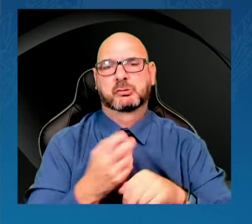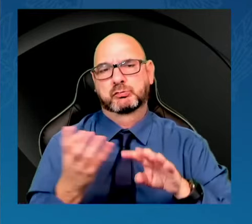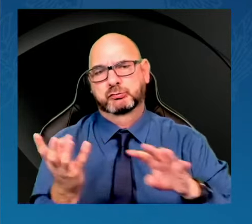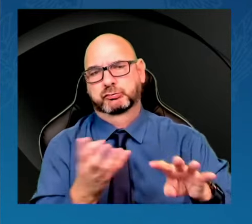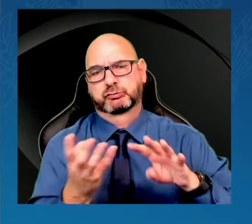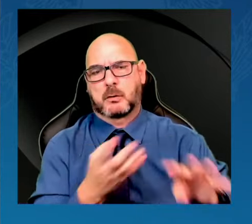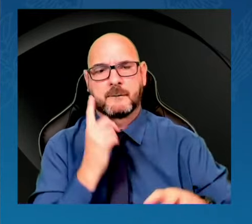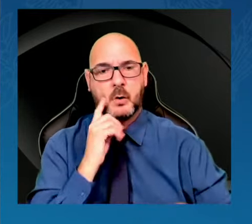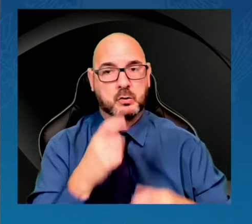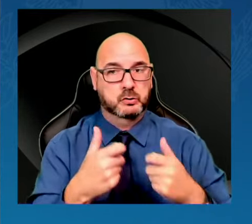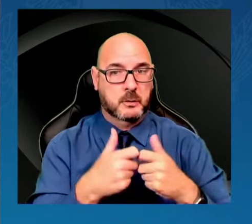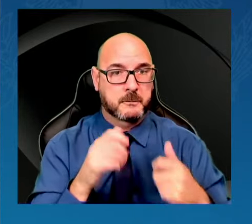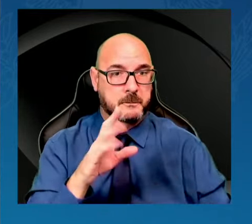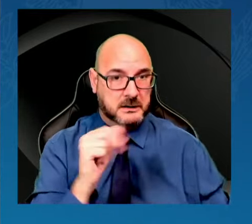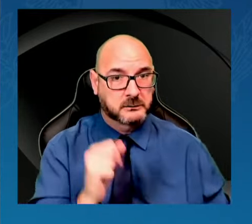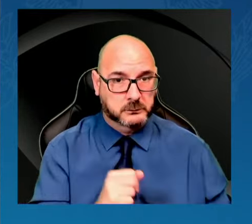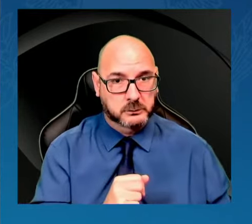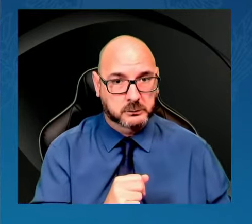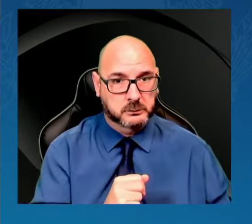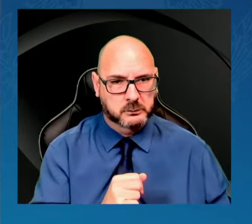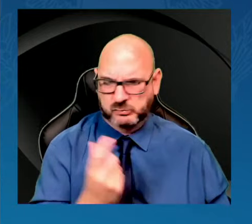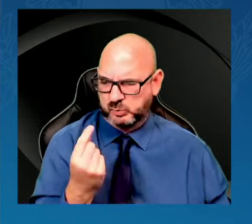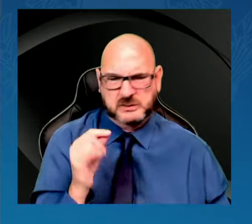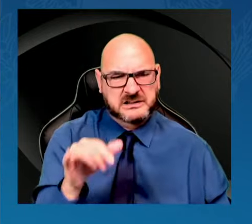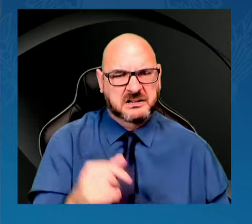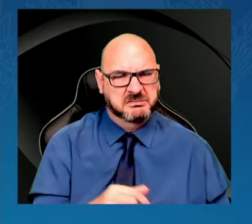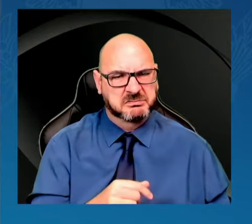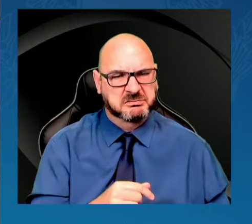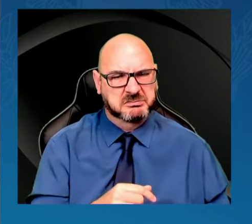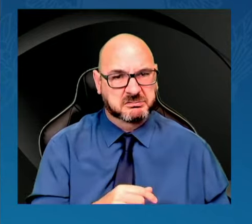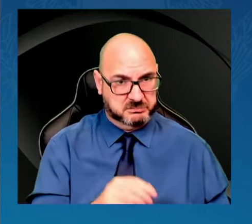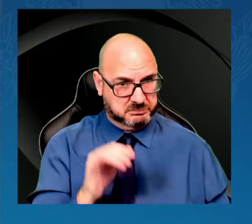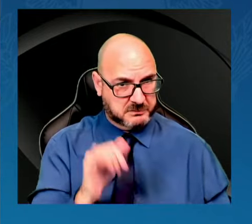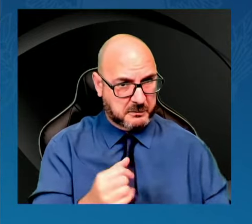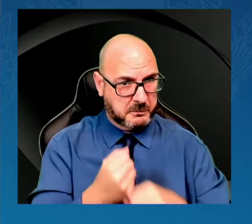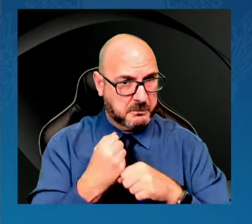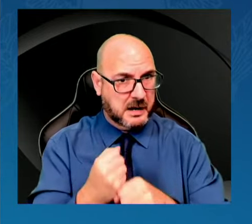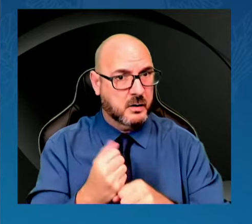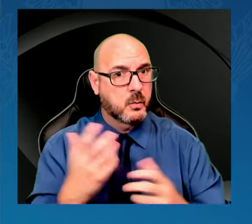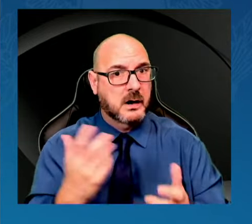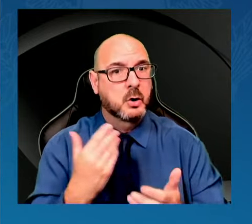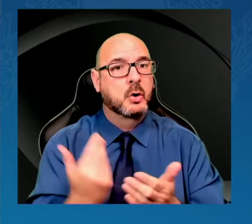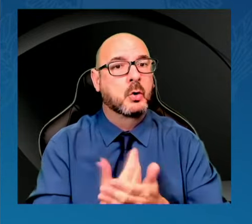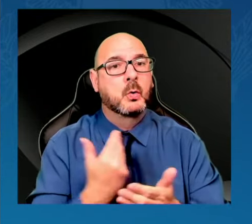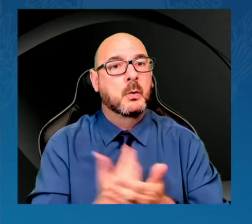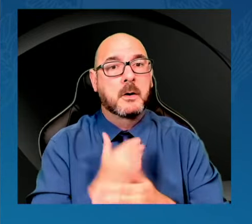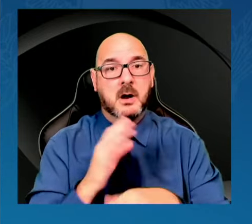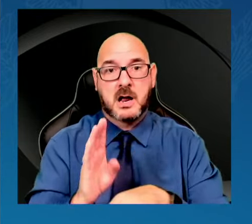That's about the -- the creation of a whole new industry. It's about a workforce. Again, I'm going to give a plug,